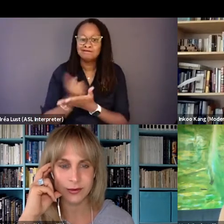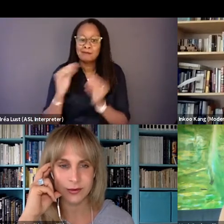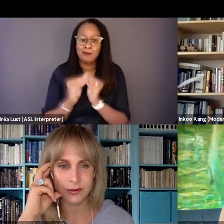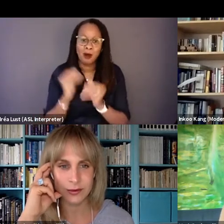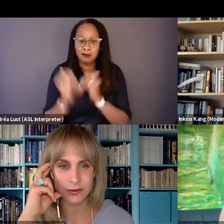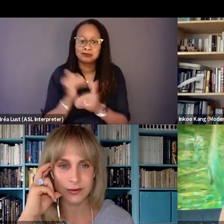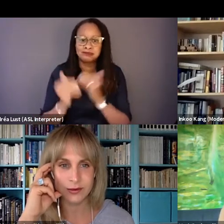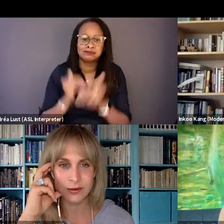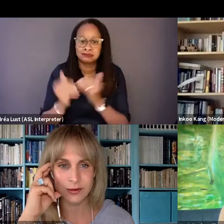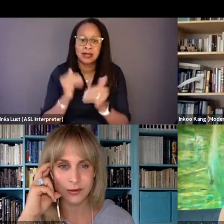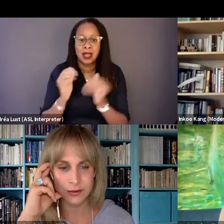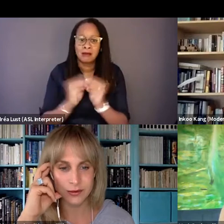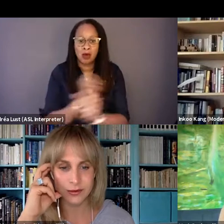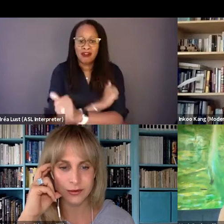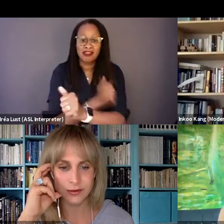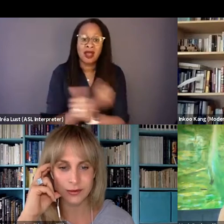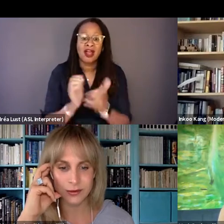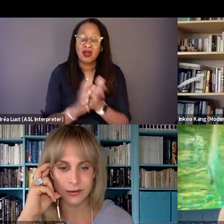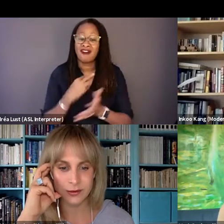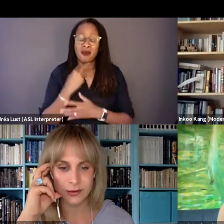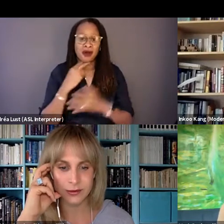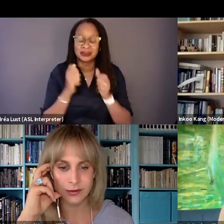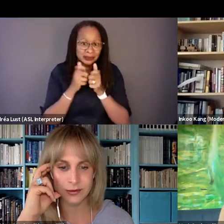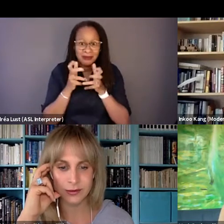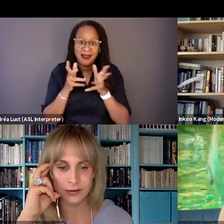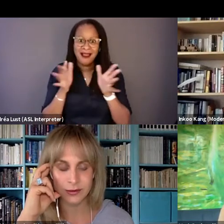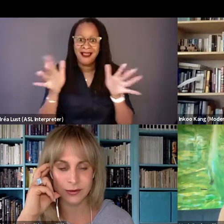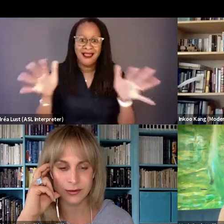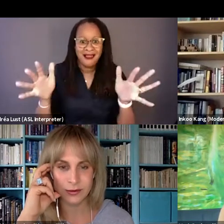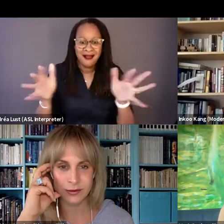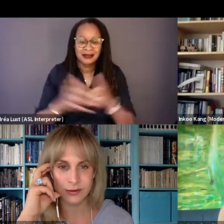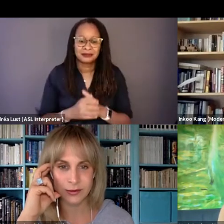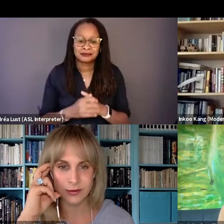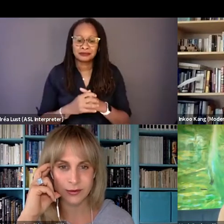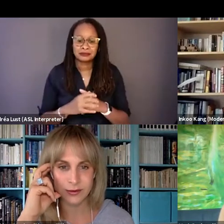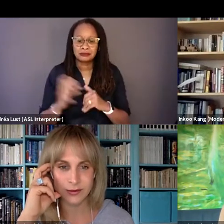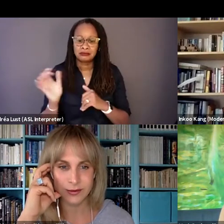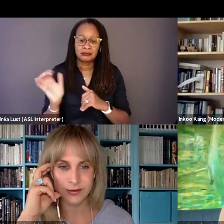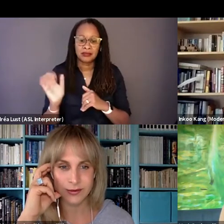and more and more authority, and her voice was just coming forward. And it all just sort of happened. We just looked around and was like,